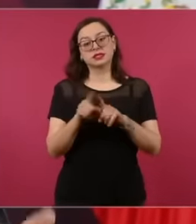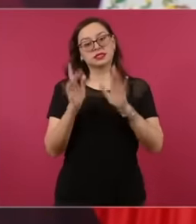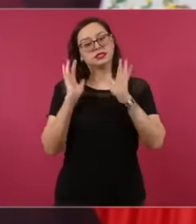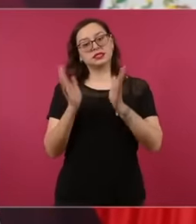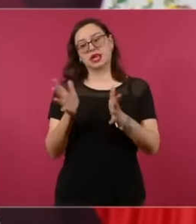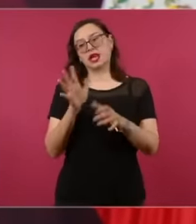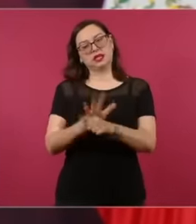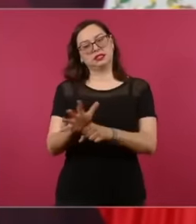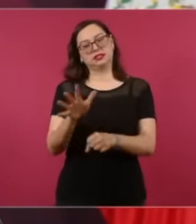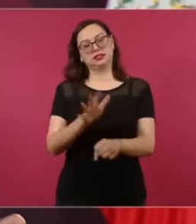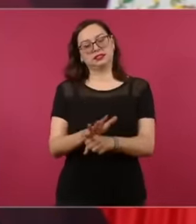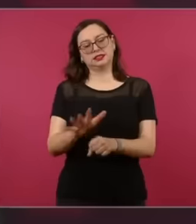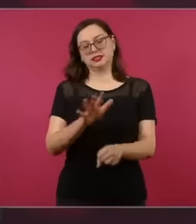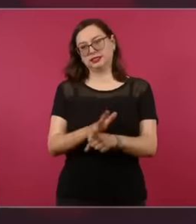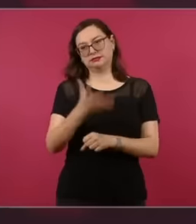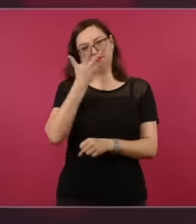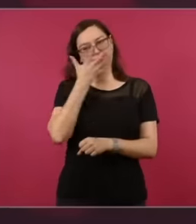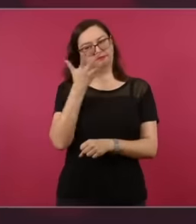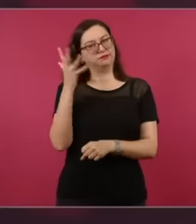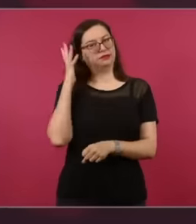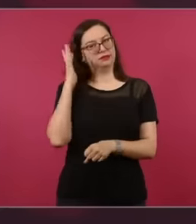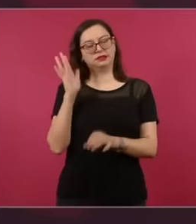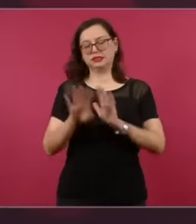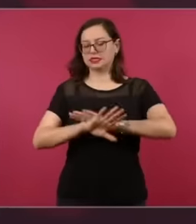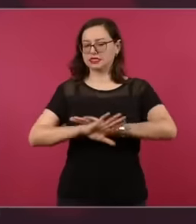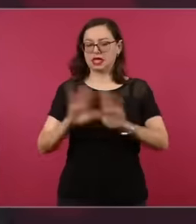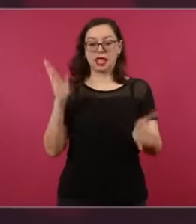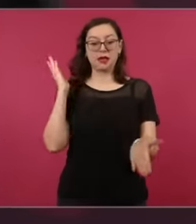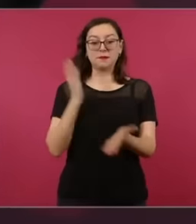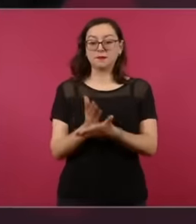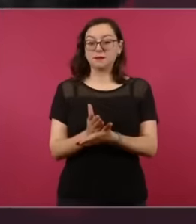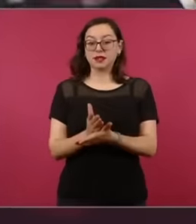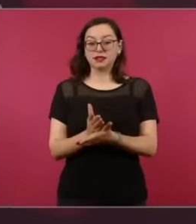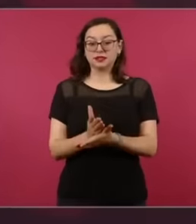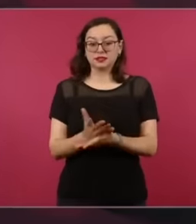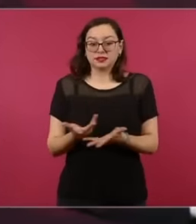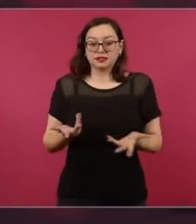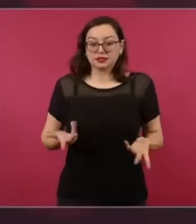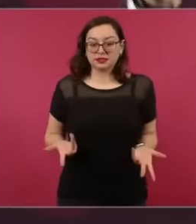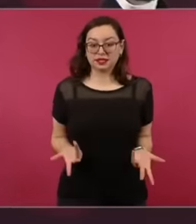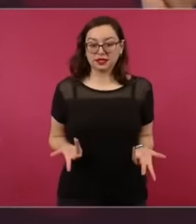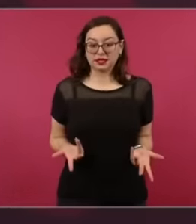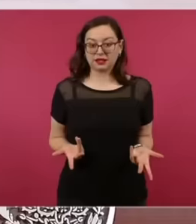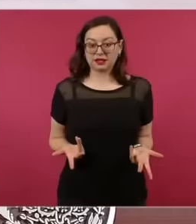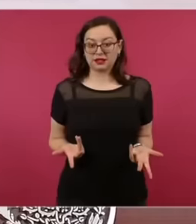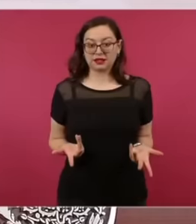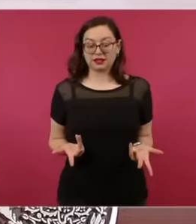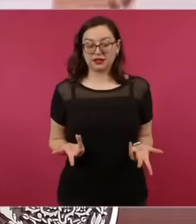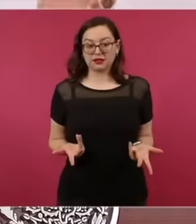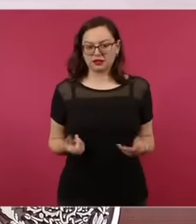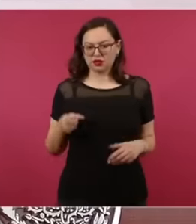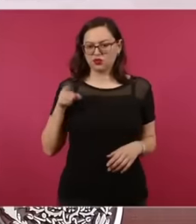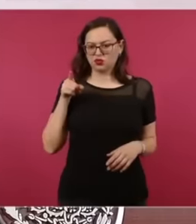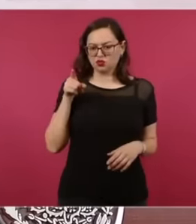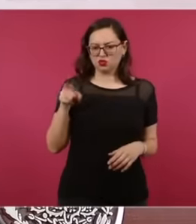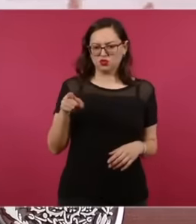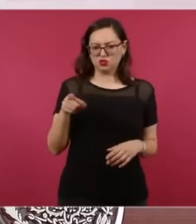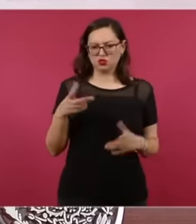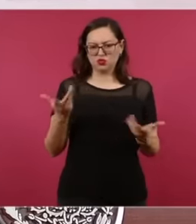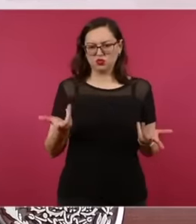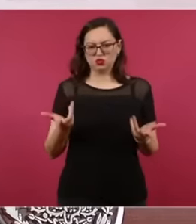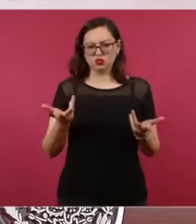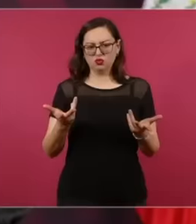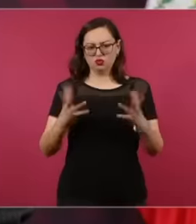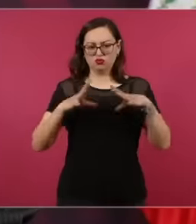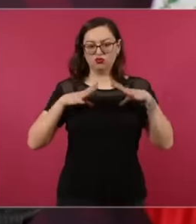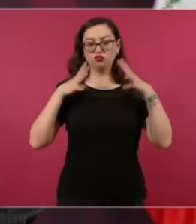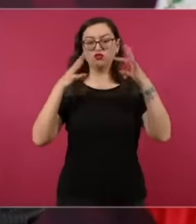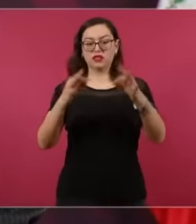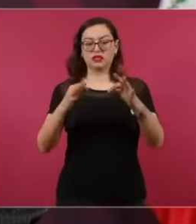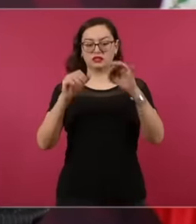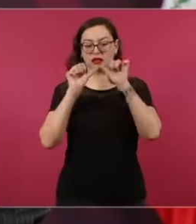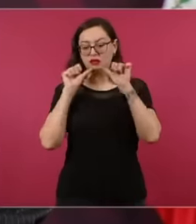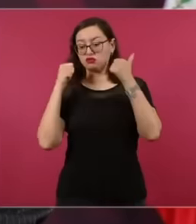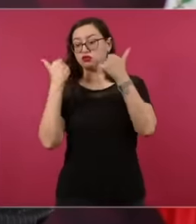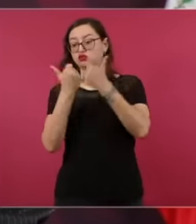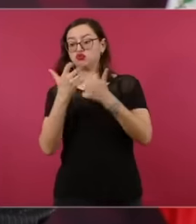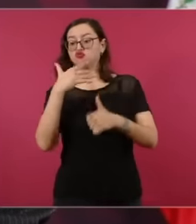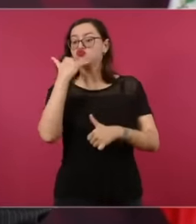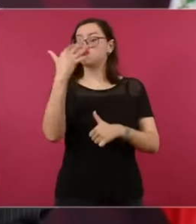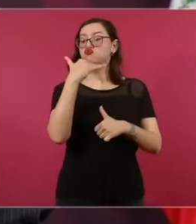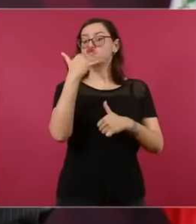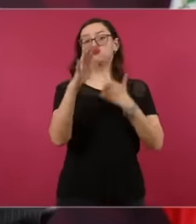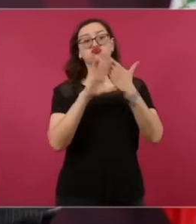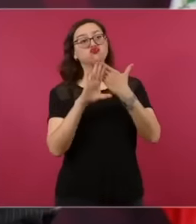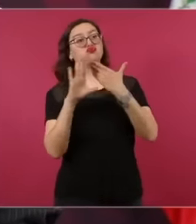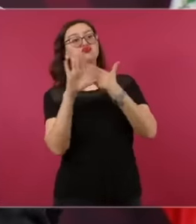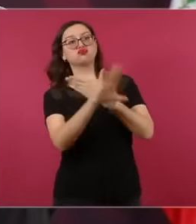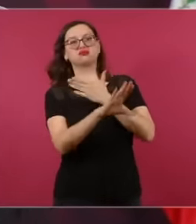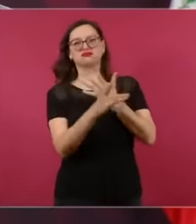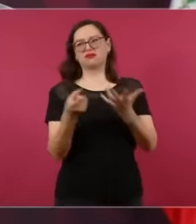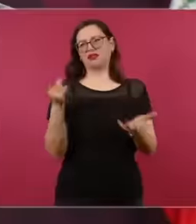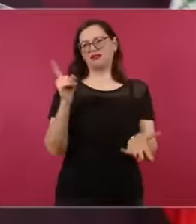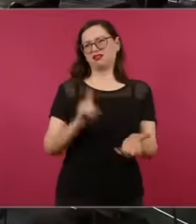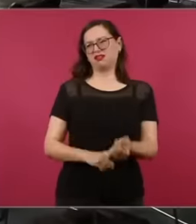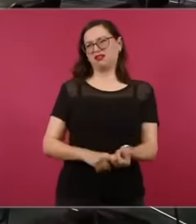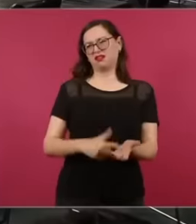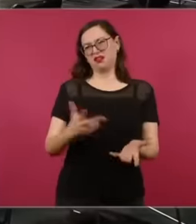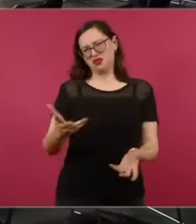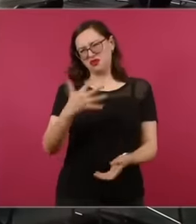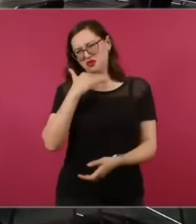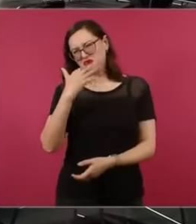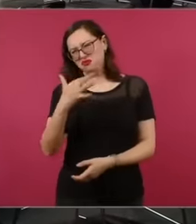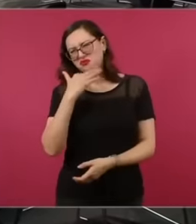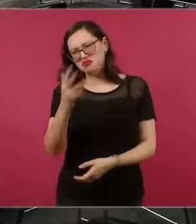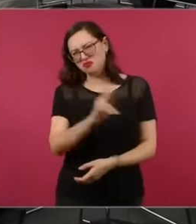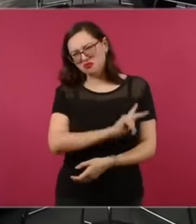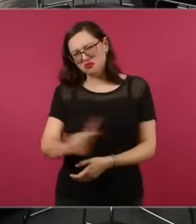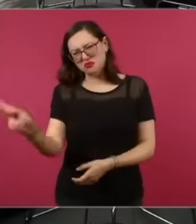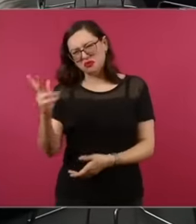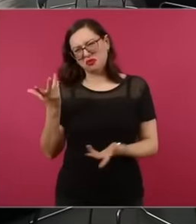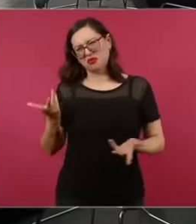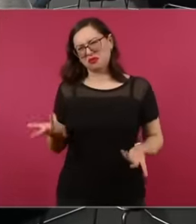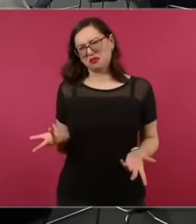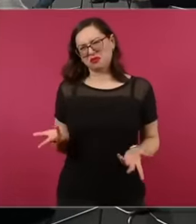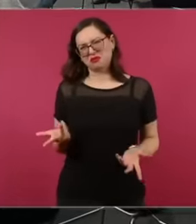hypocrisy, how dare you create an institute against corruption, you need to have a